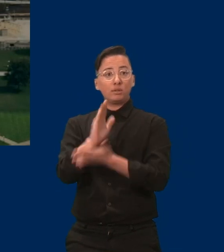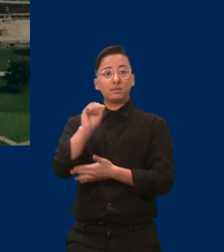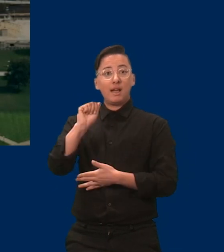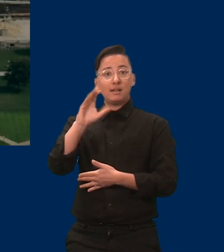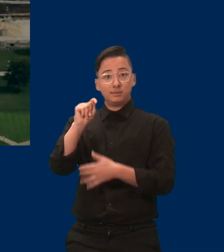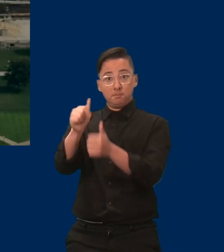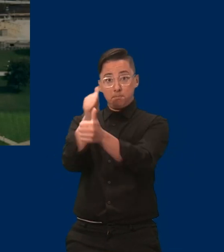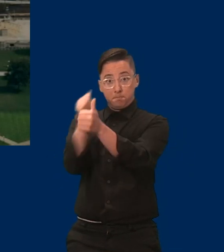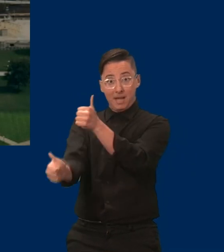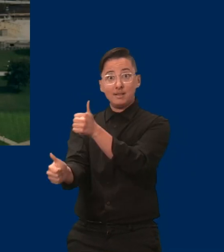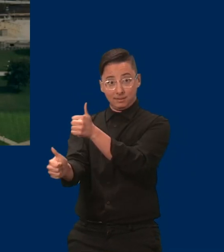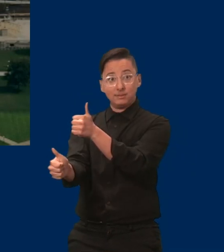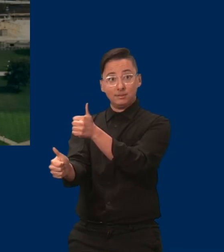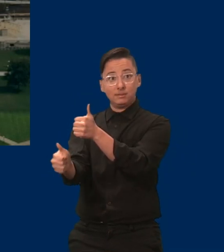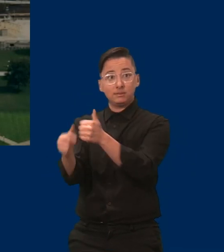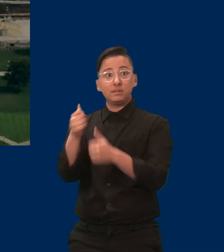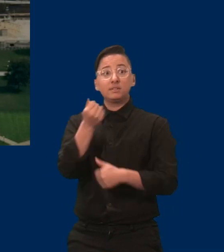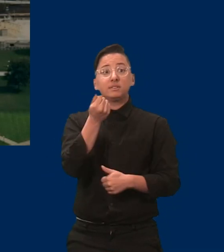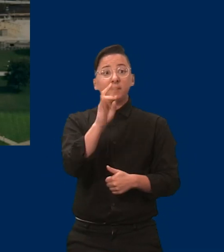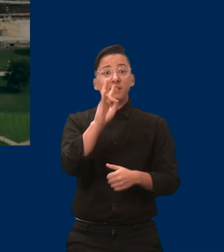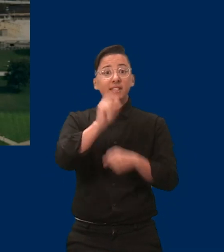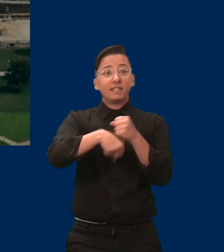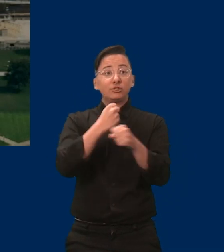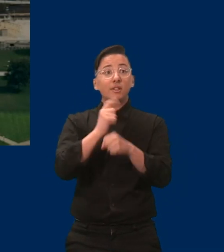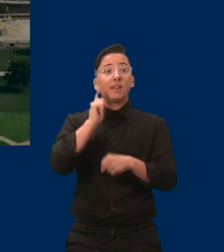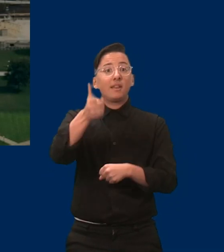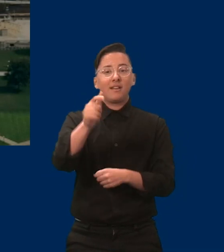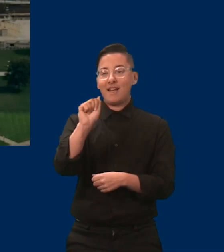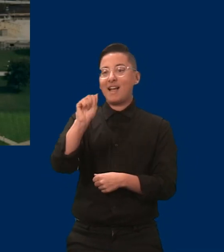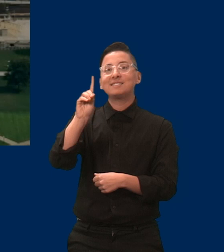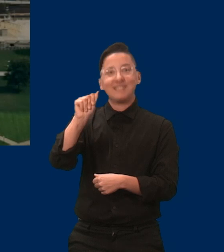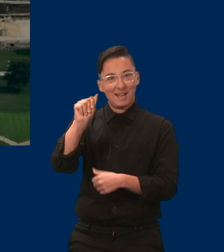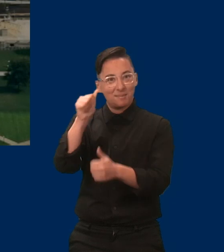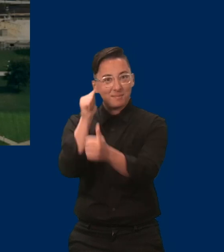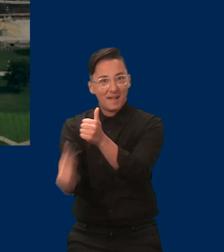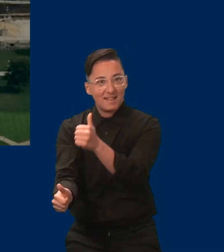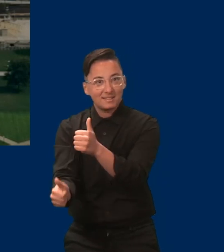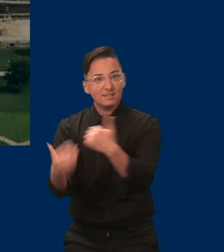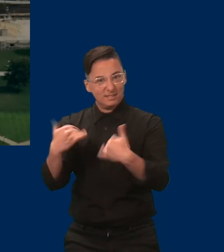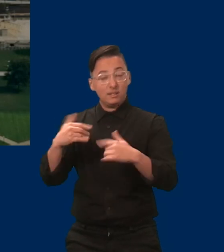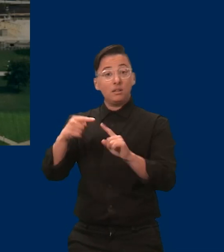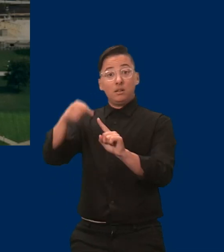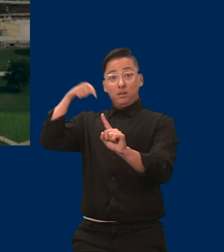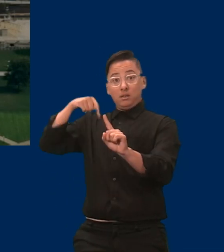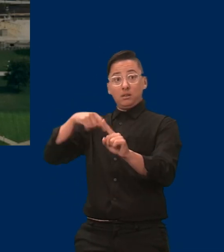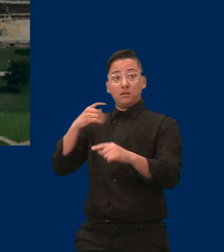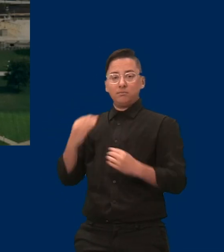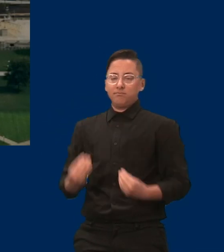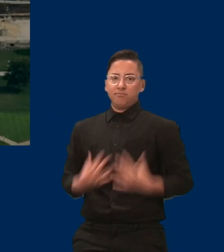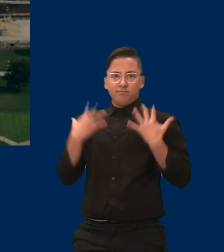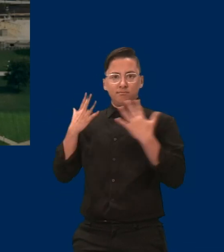And that inspired Minnesota Senator David Durenberger to introduce the Americans with Disabilities Act